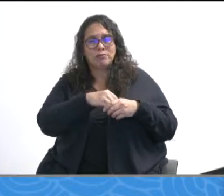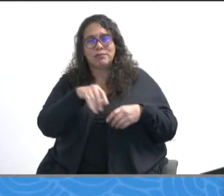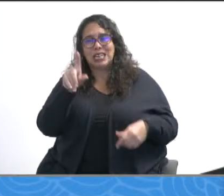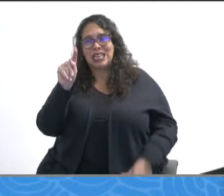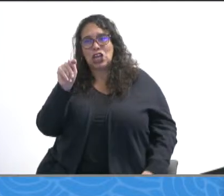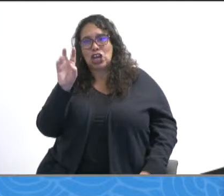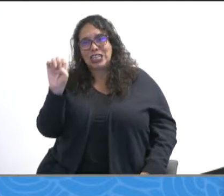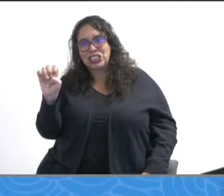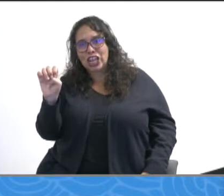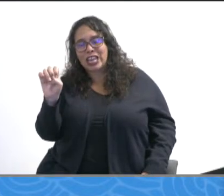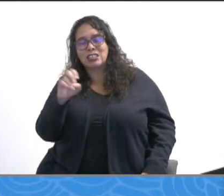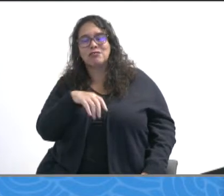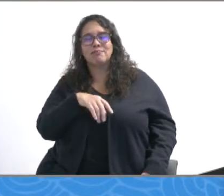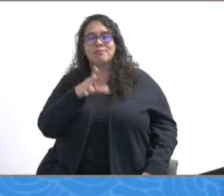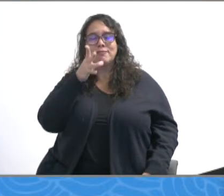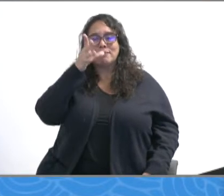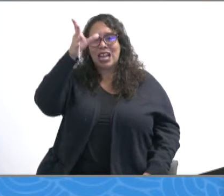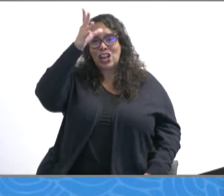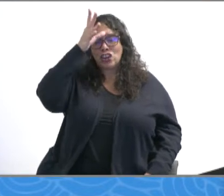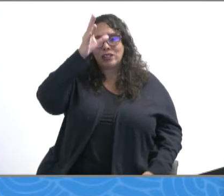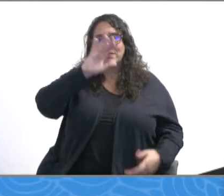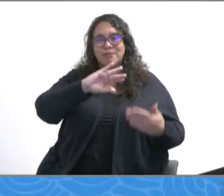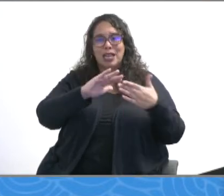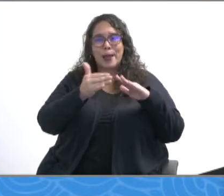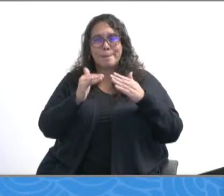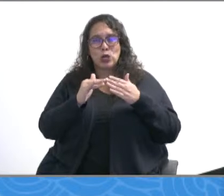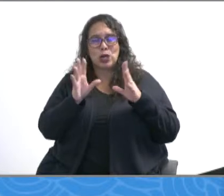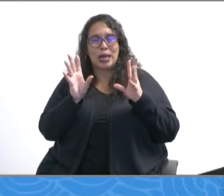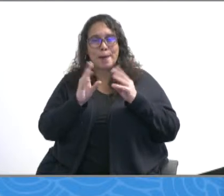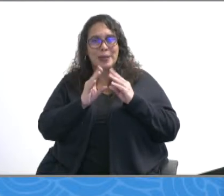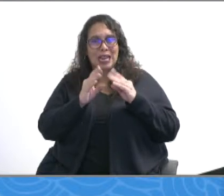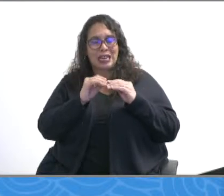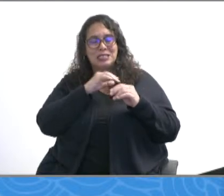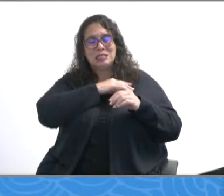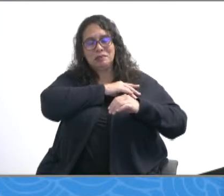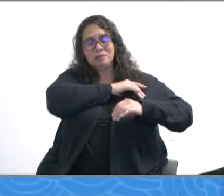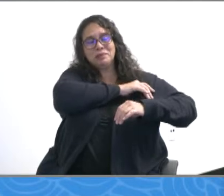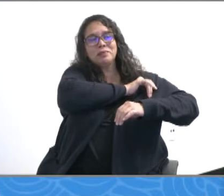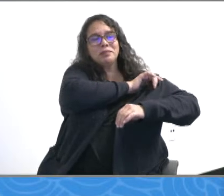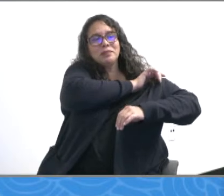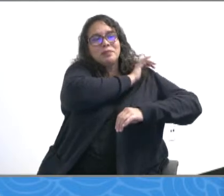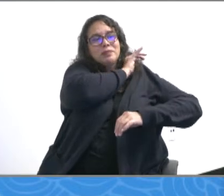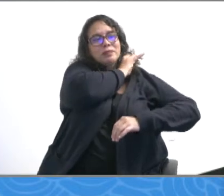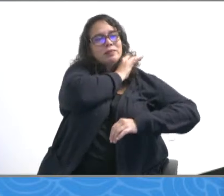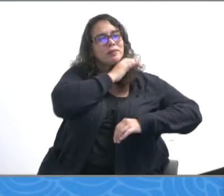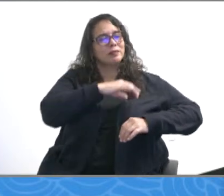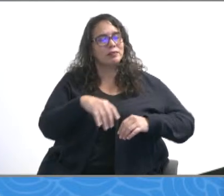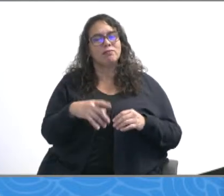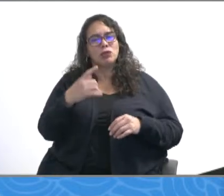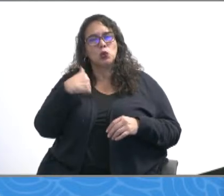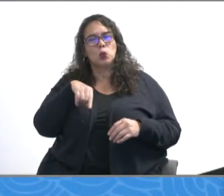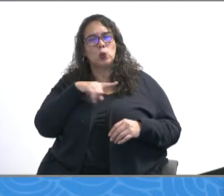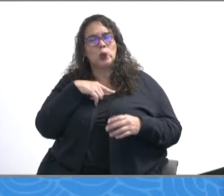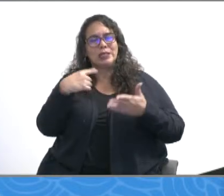and parent community meetings. And we definitely talked about continuing a theme